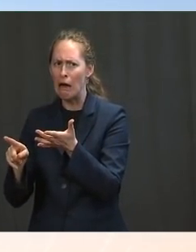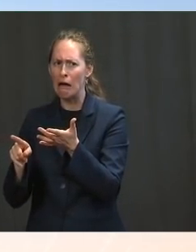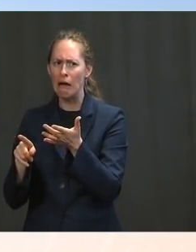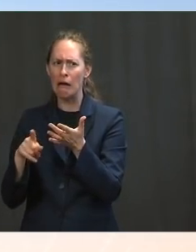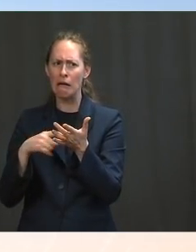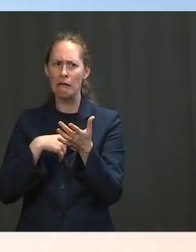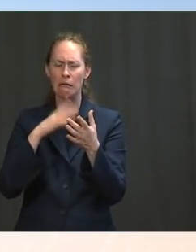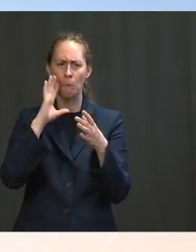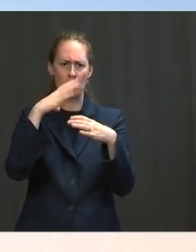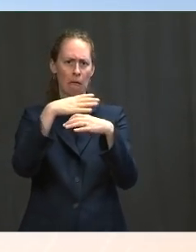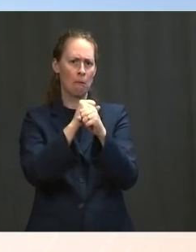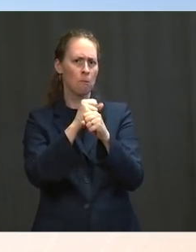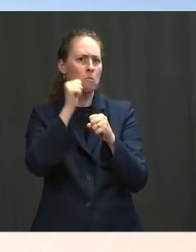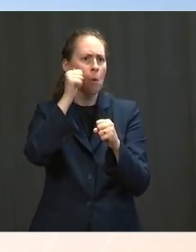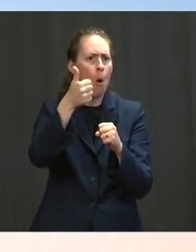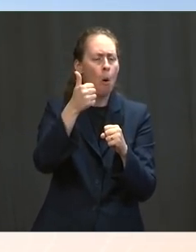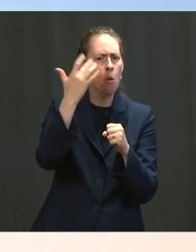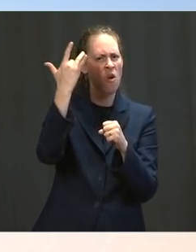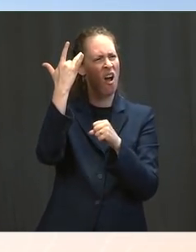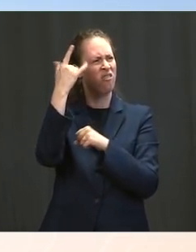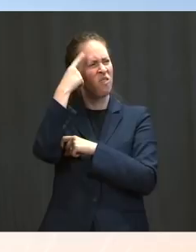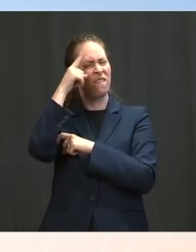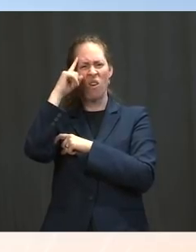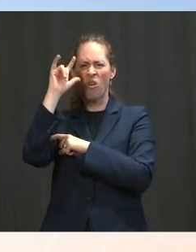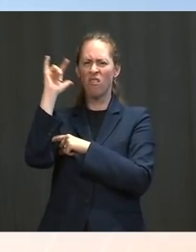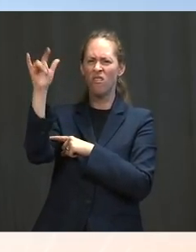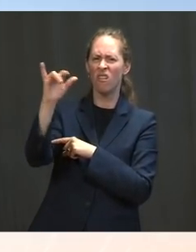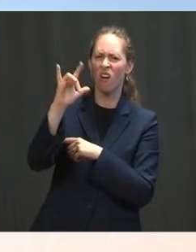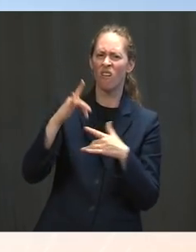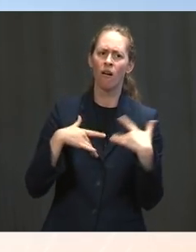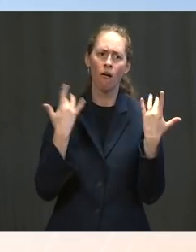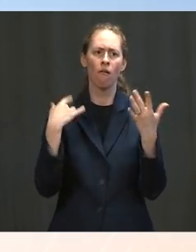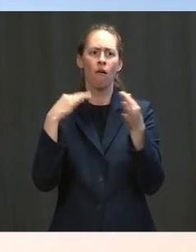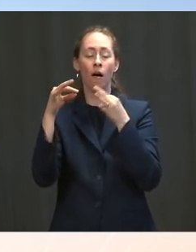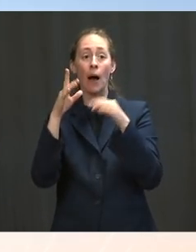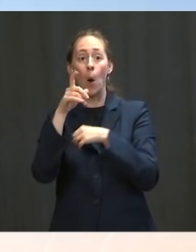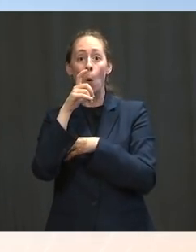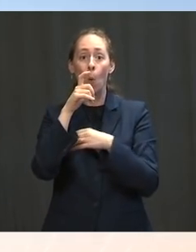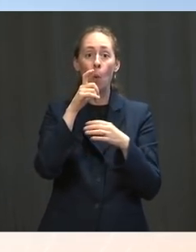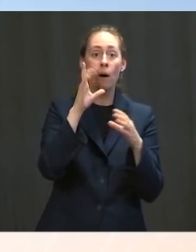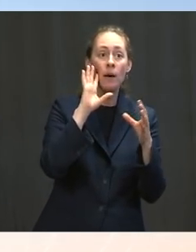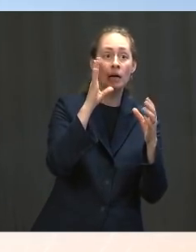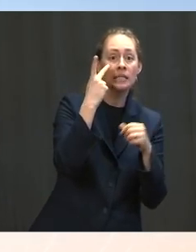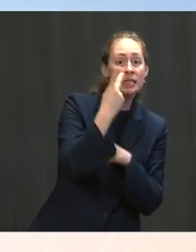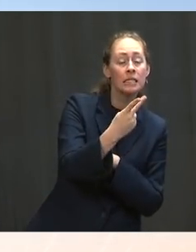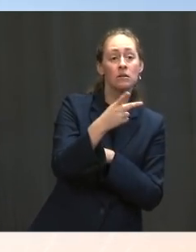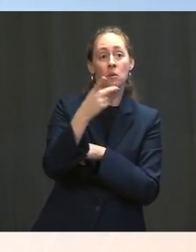why he was going there. But in terms of specific meetings in the program, I think we're still finalizing all those specific details.